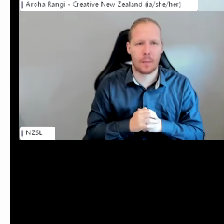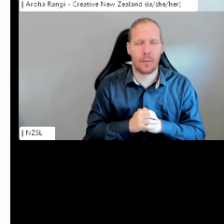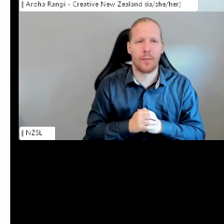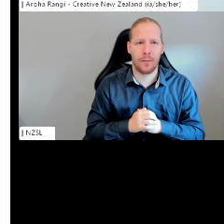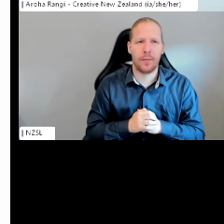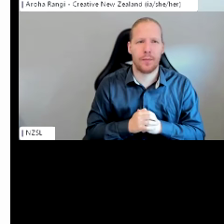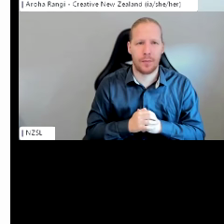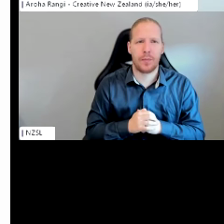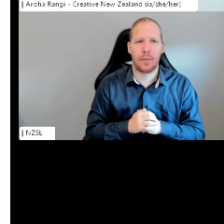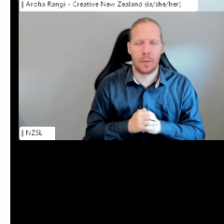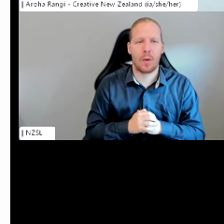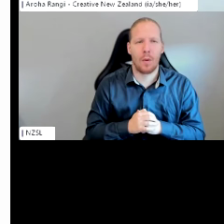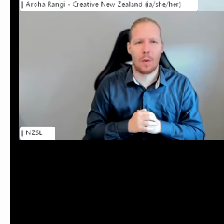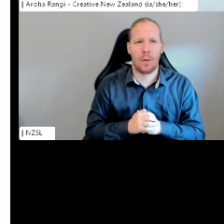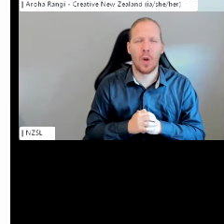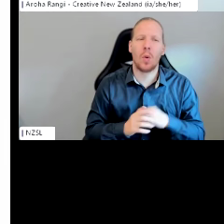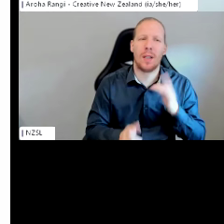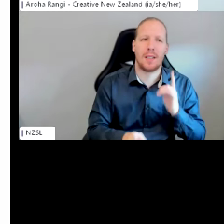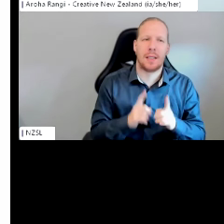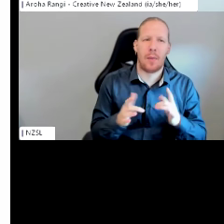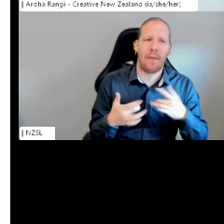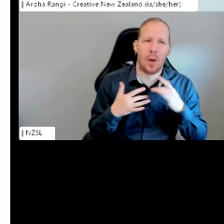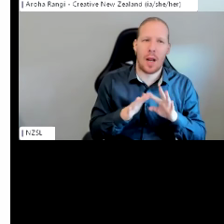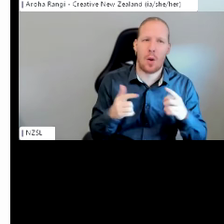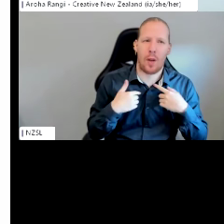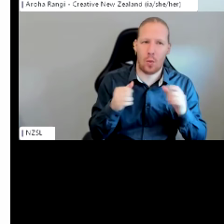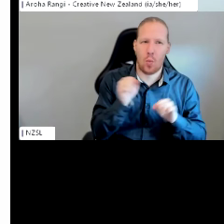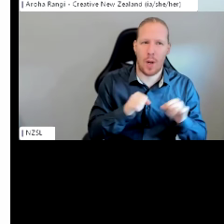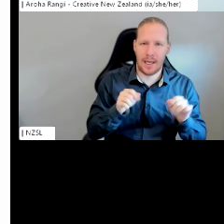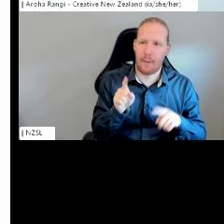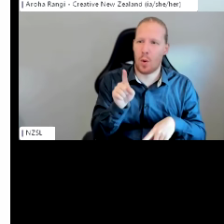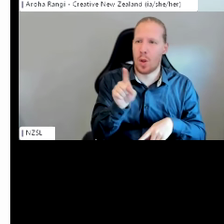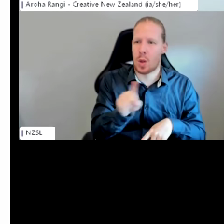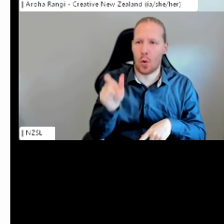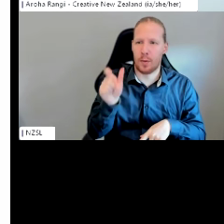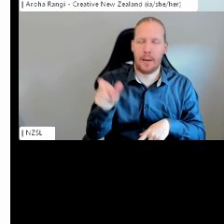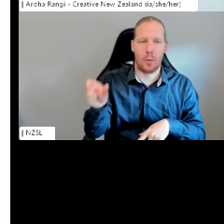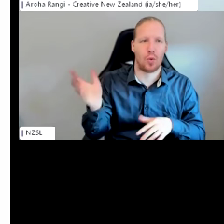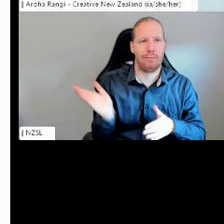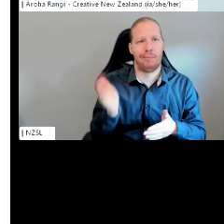somehow sometimes waiting for people to become our core audience on our on our lists before we